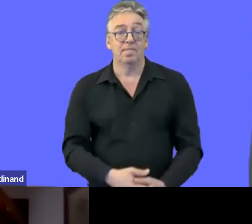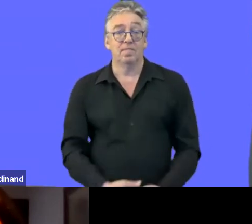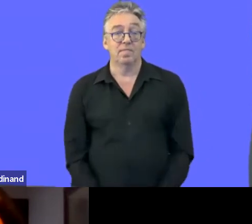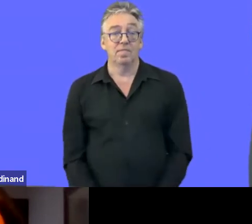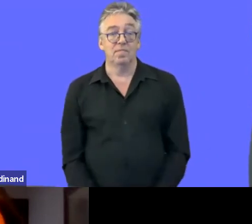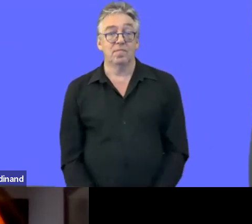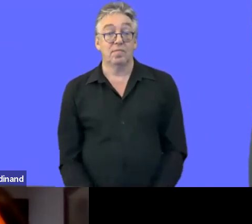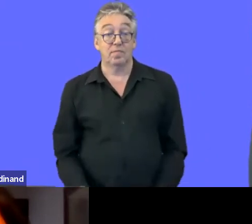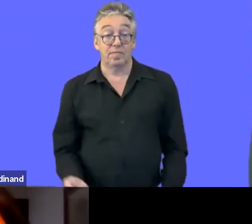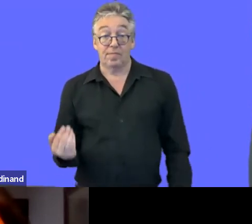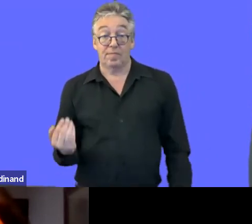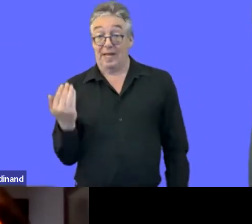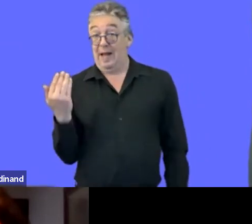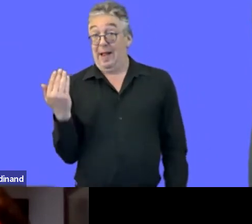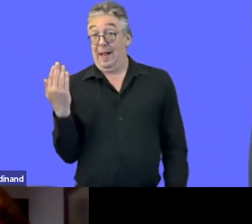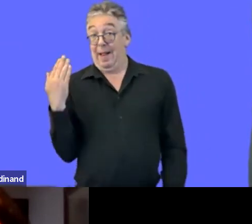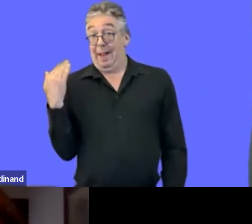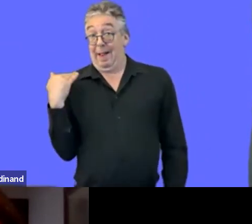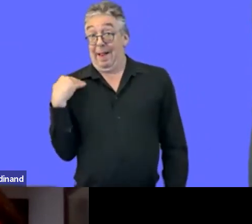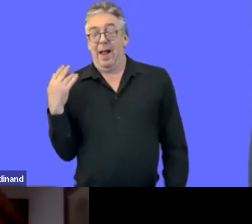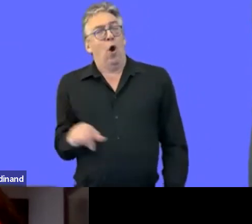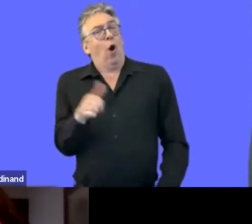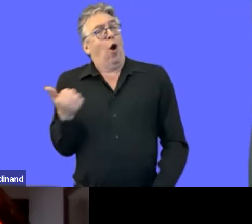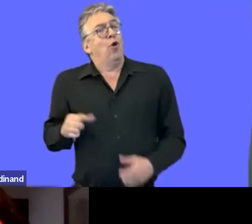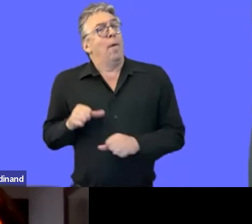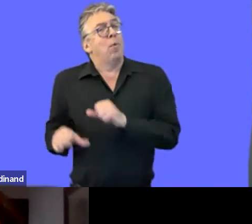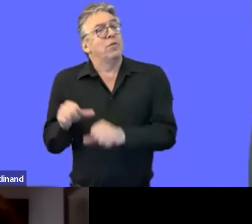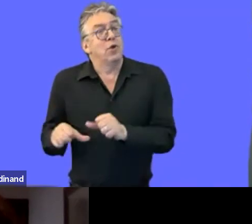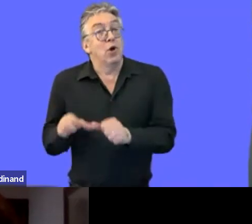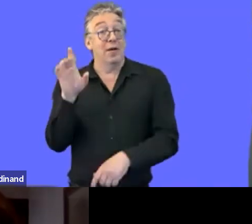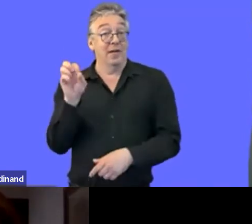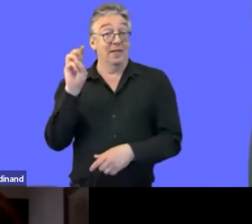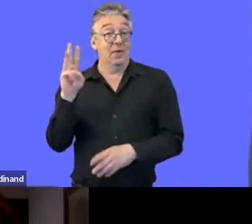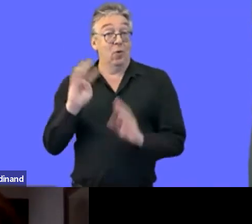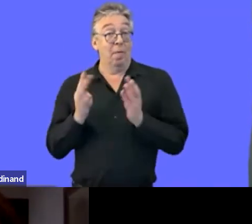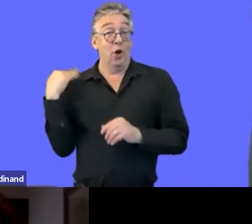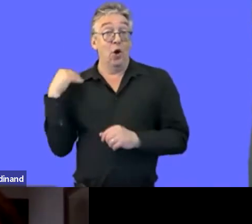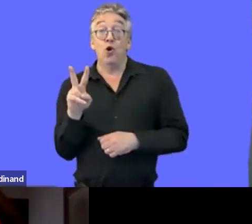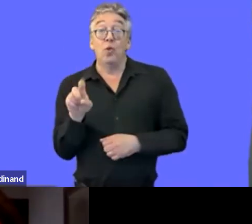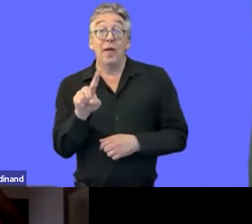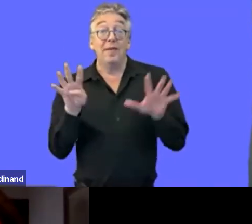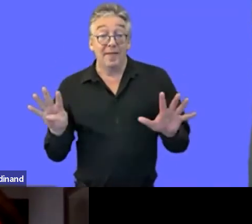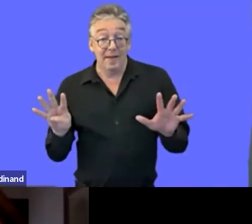concluded in 2019 and it concerns The United Kingdom and Northern Ireland